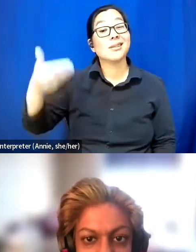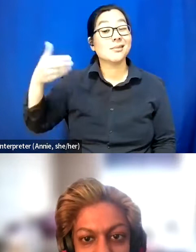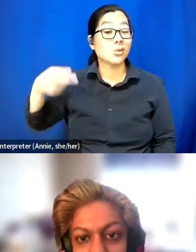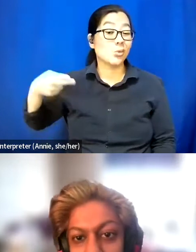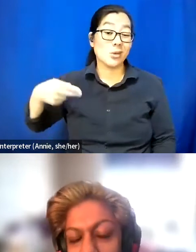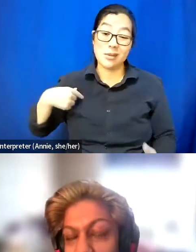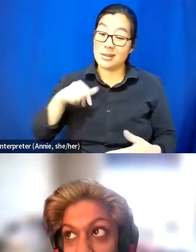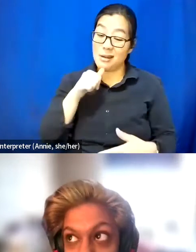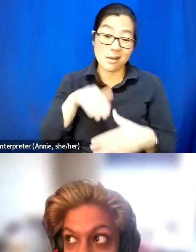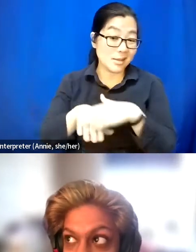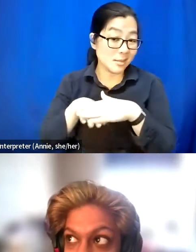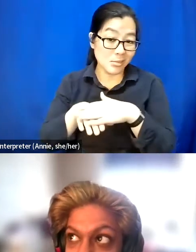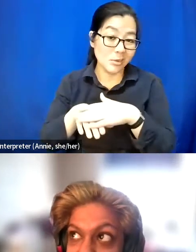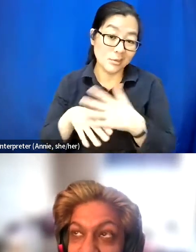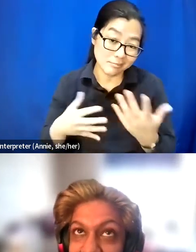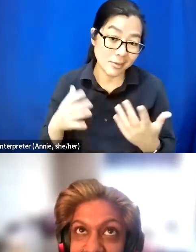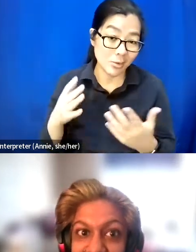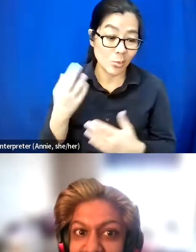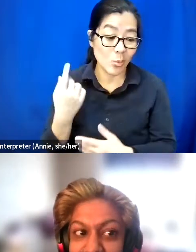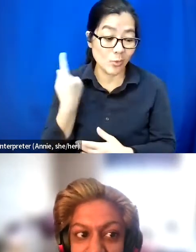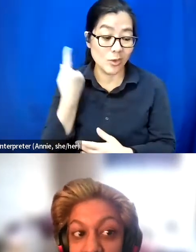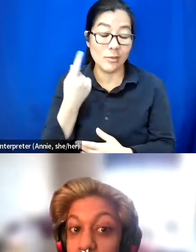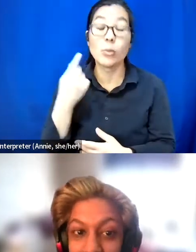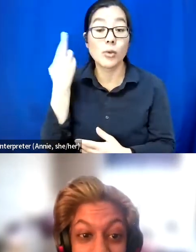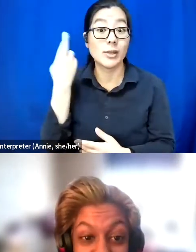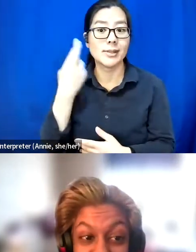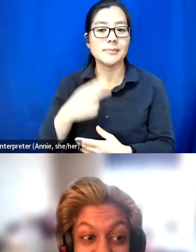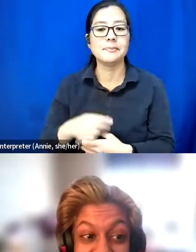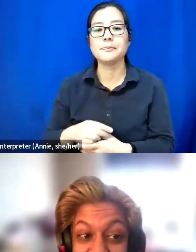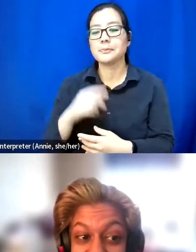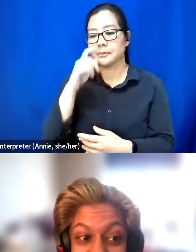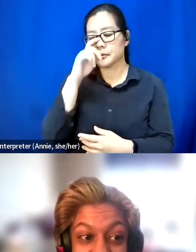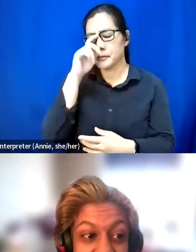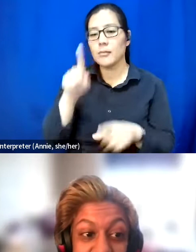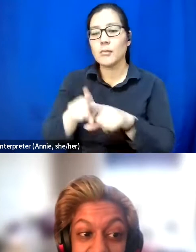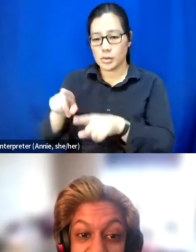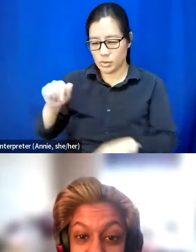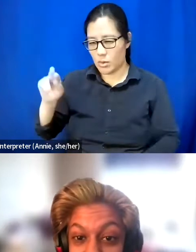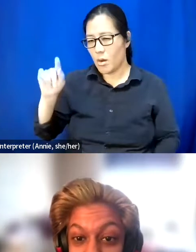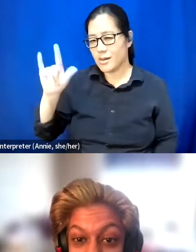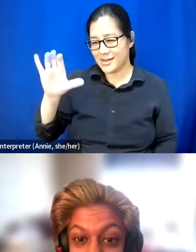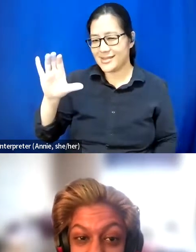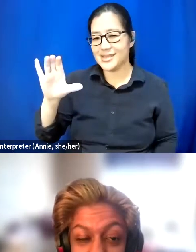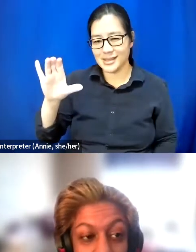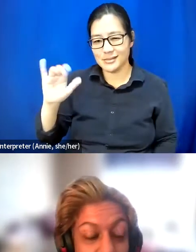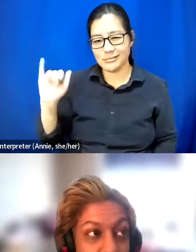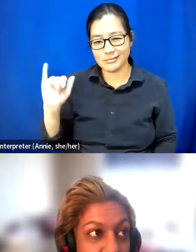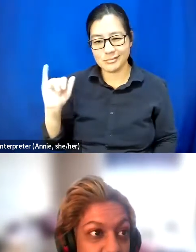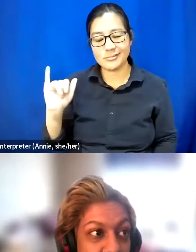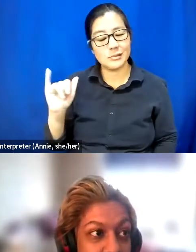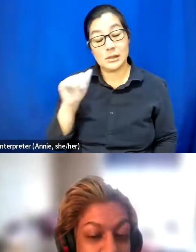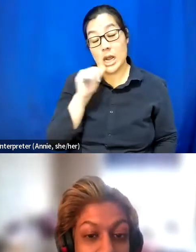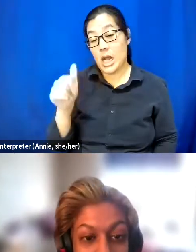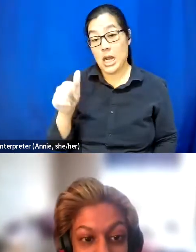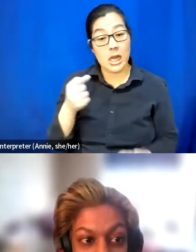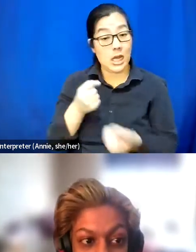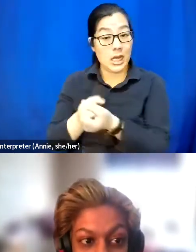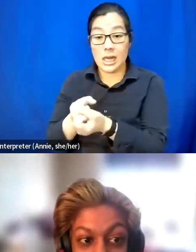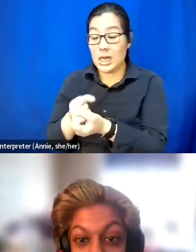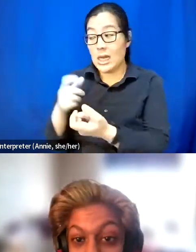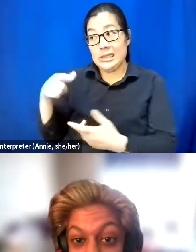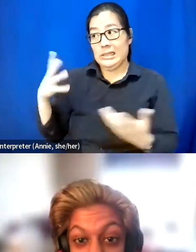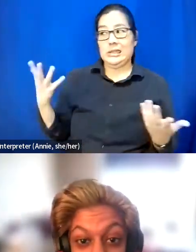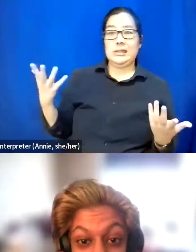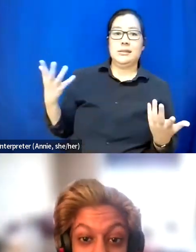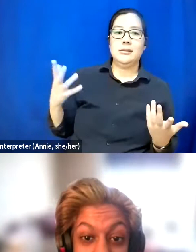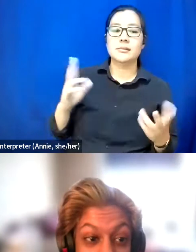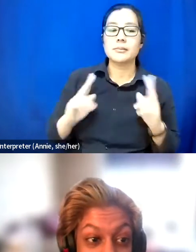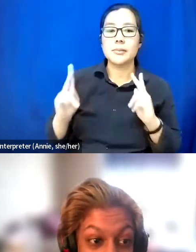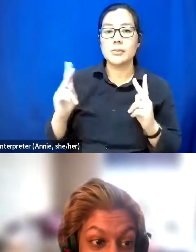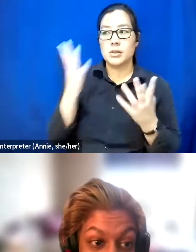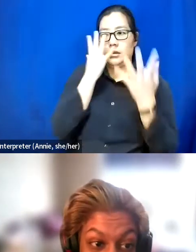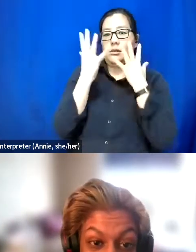But also, I am also autistic and not a huge fan of people being up in my personal space.